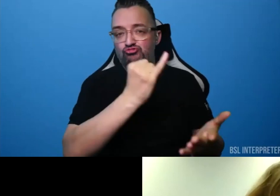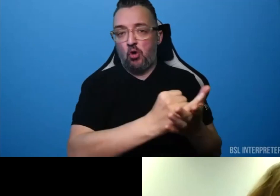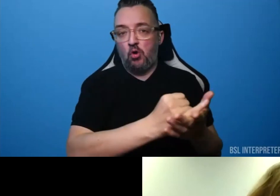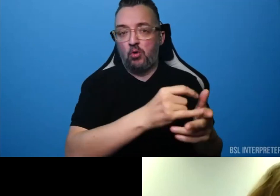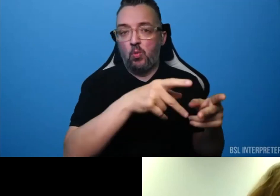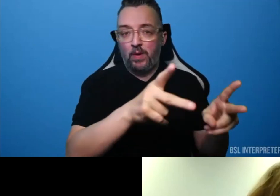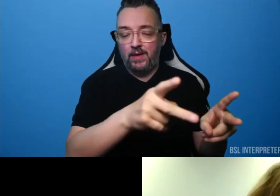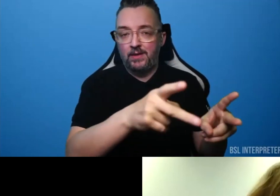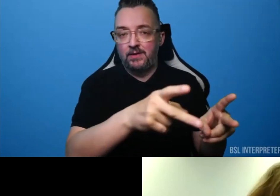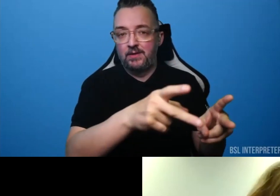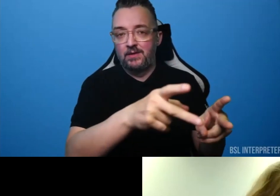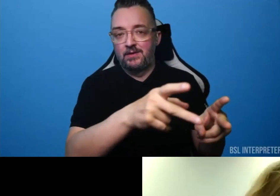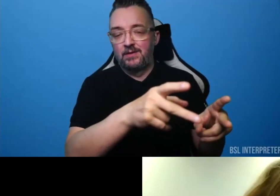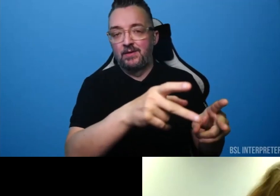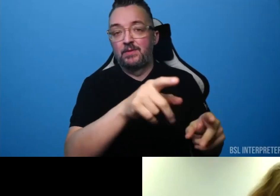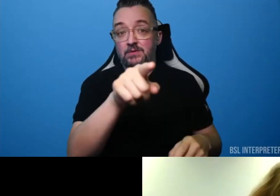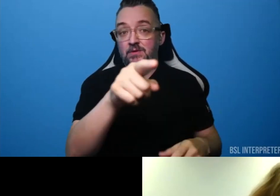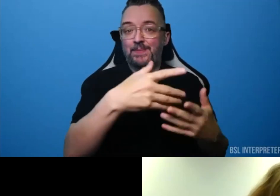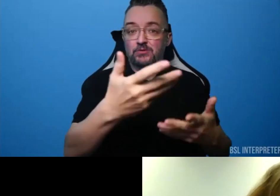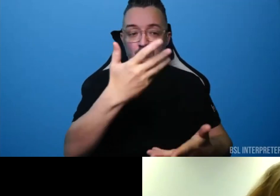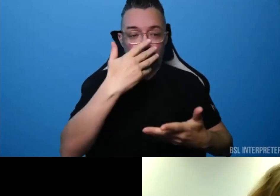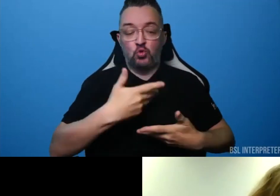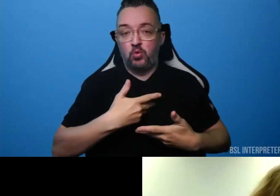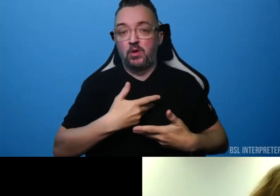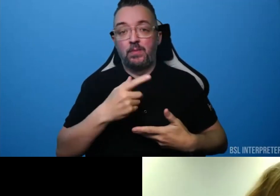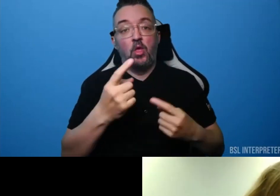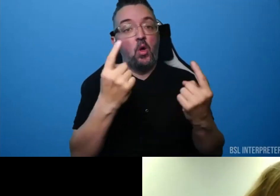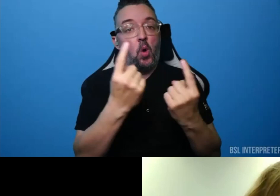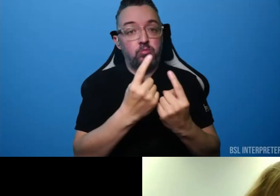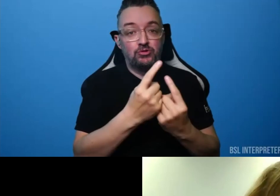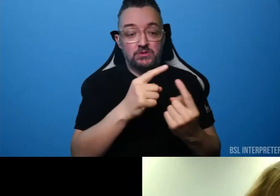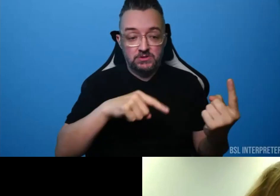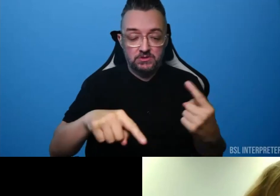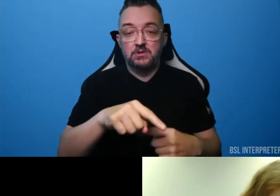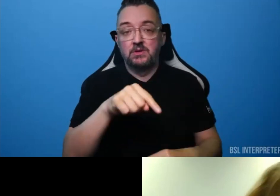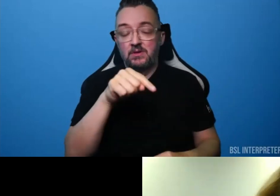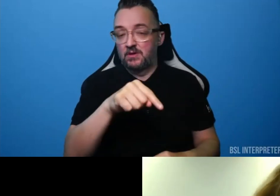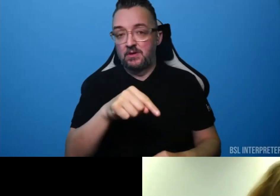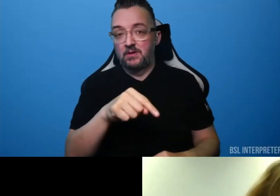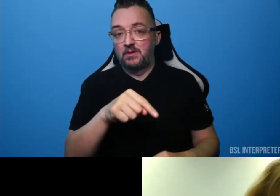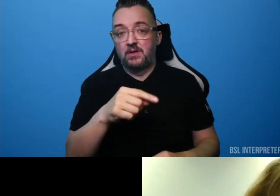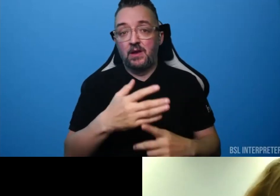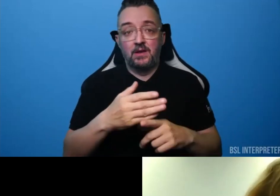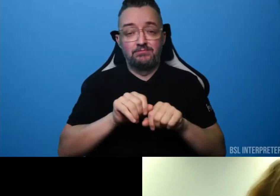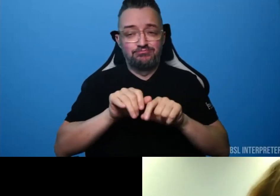and that as you've just shown us this morning that the objects they're dispersed all throughout the gallery.